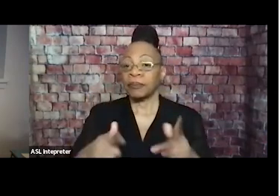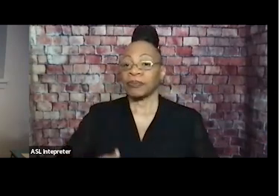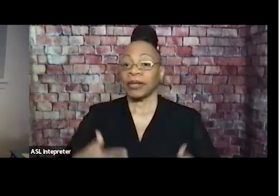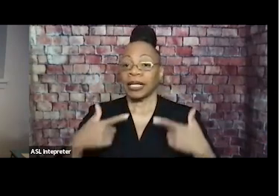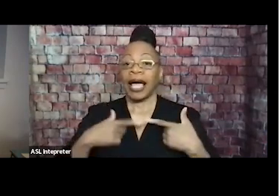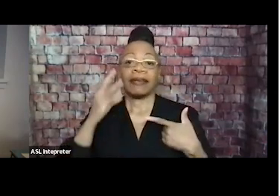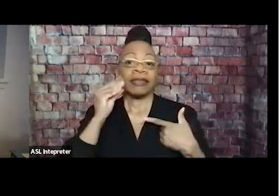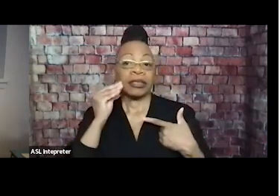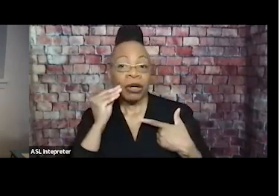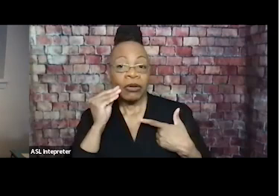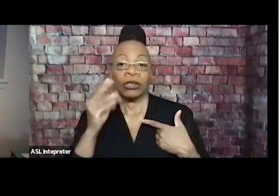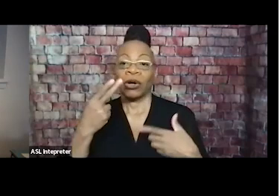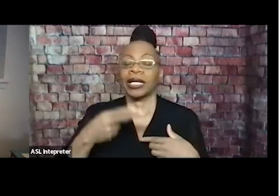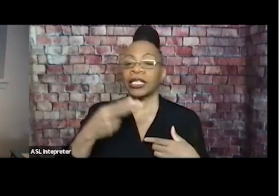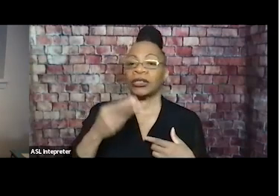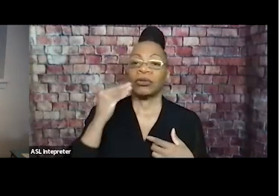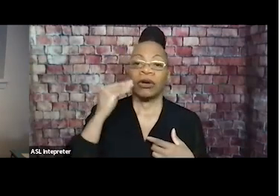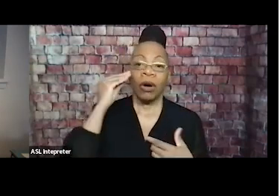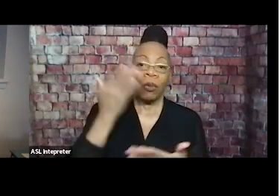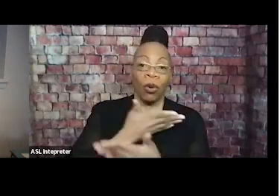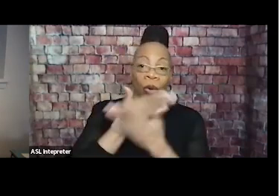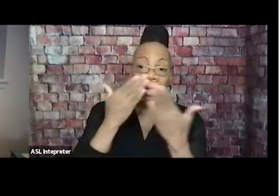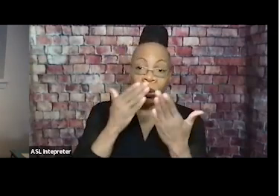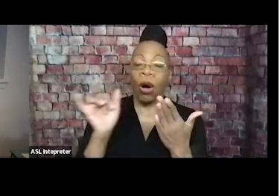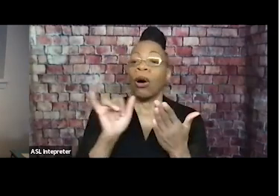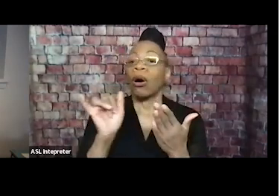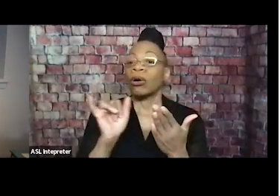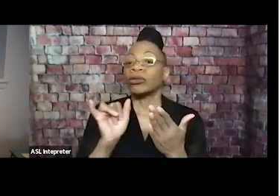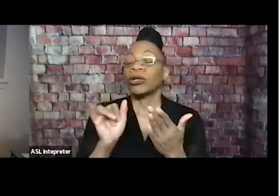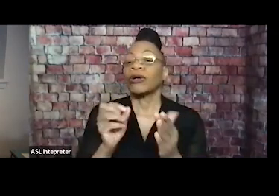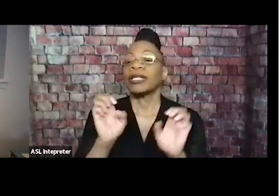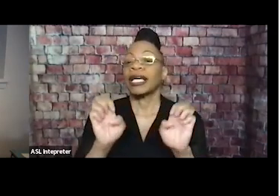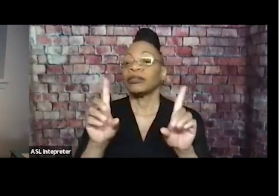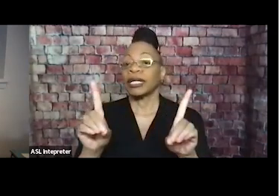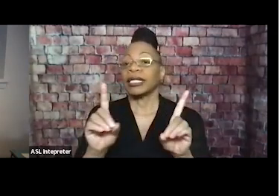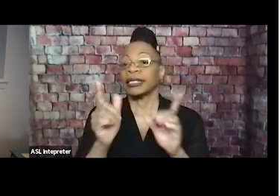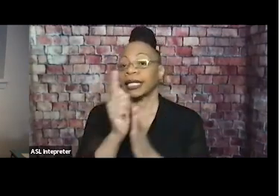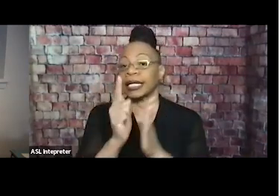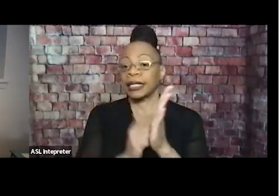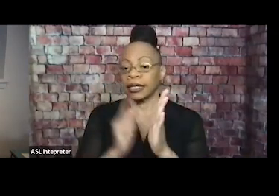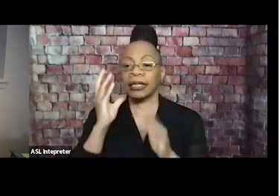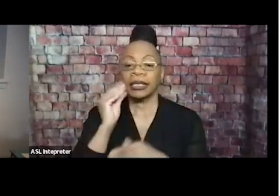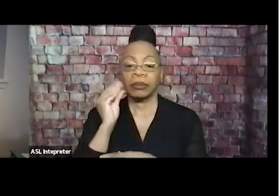but also their educational and legal experiences. The occupational history section is one of the biggest